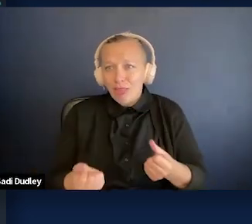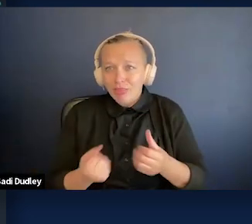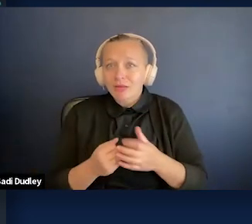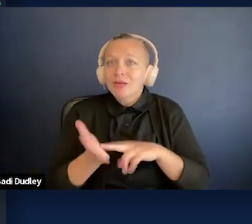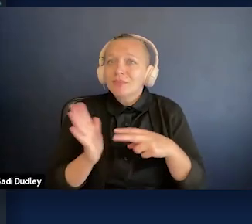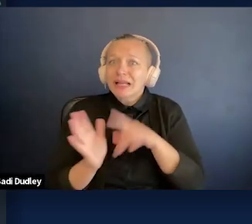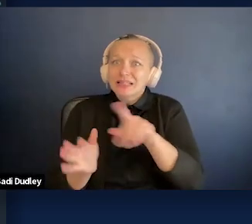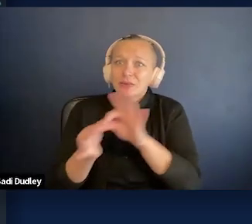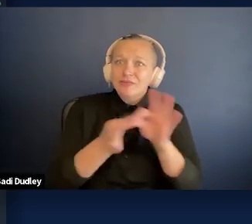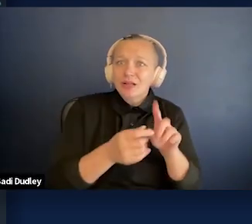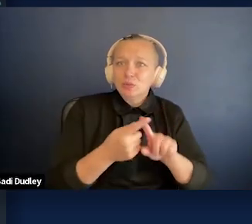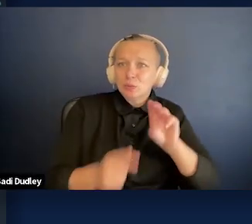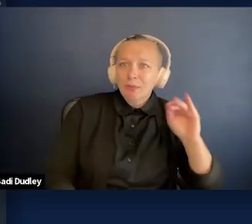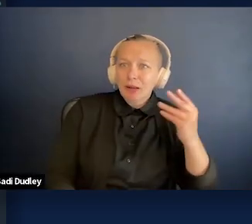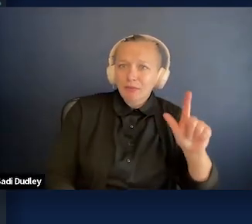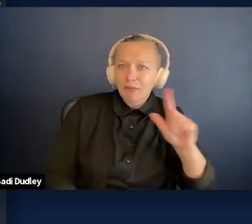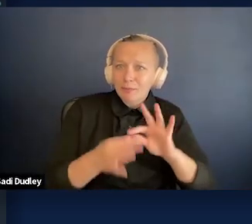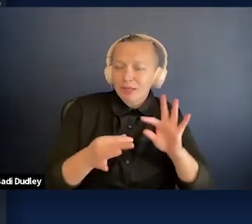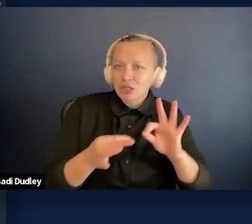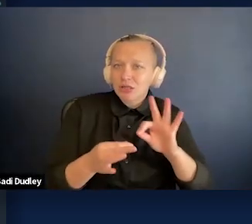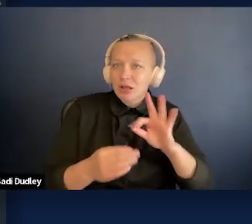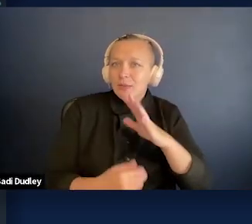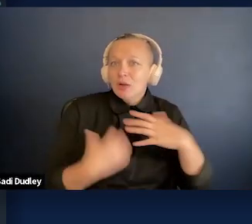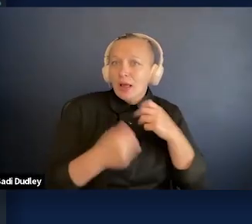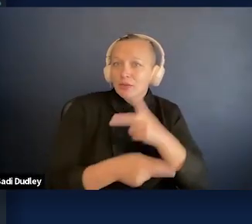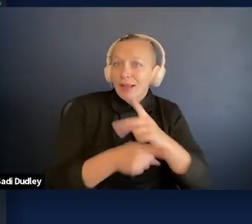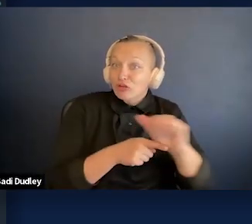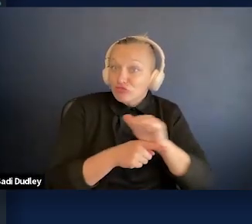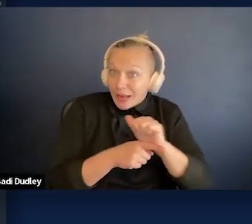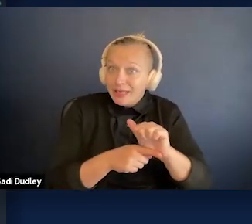Ask a patient about their attitudes towards physical activity, and incorporate that information while thinking about.